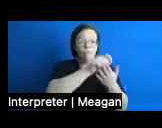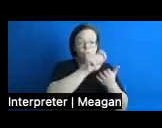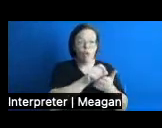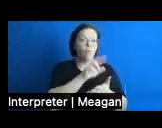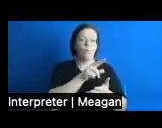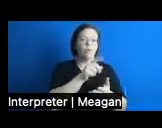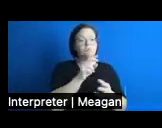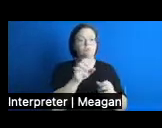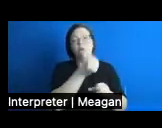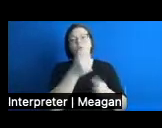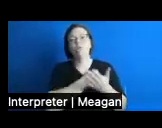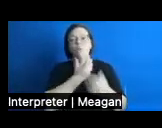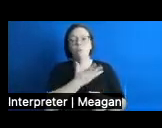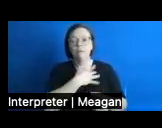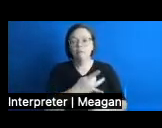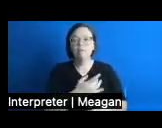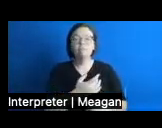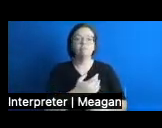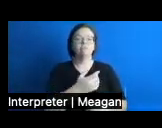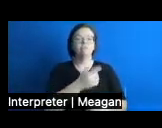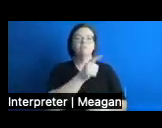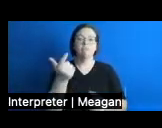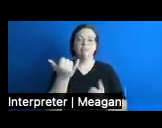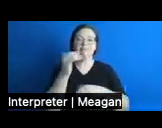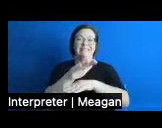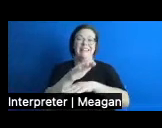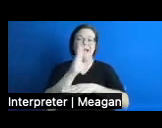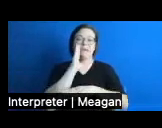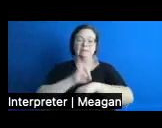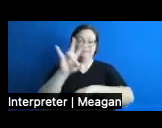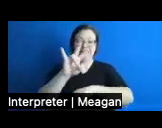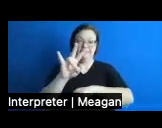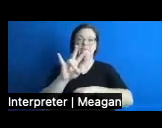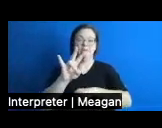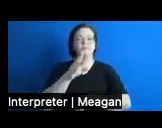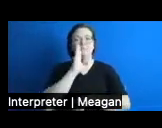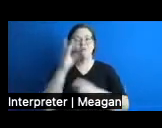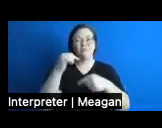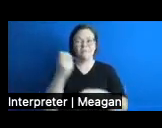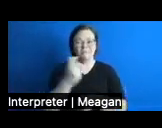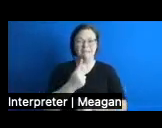they love, and we'll be doing that later tonight. So at 7pm, definitely come back here to see C.T.,